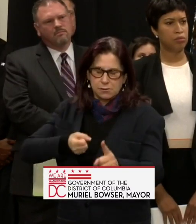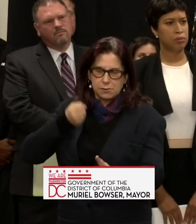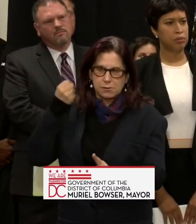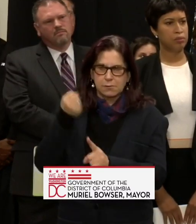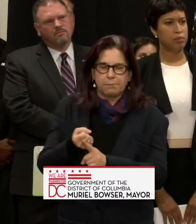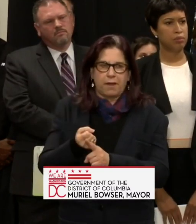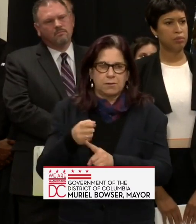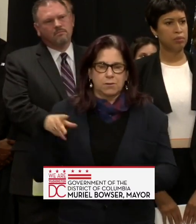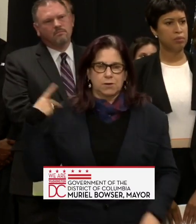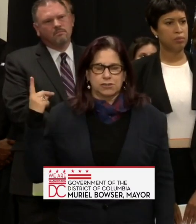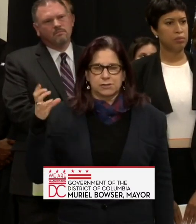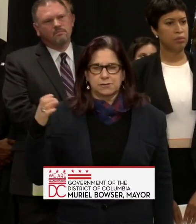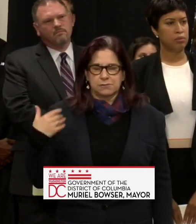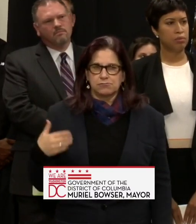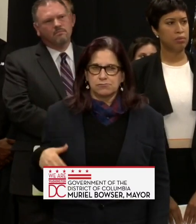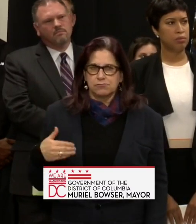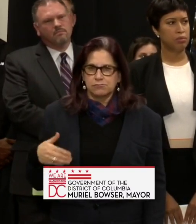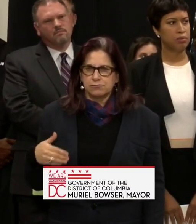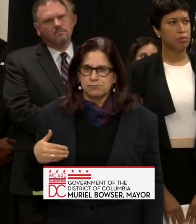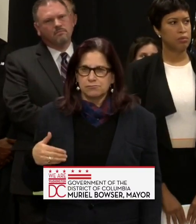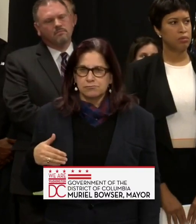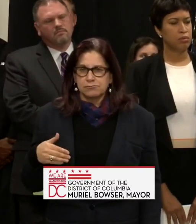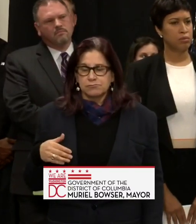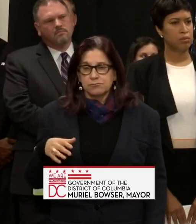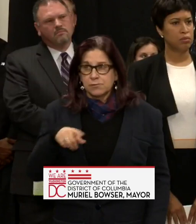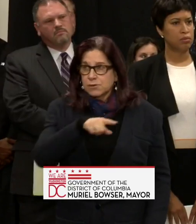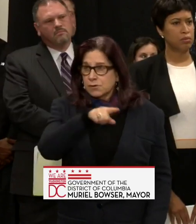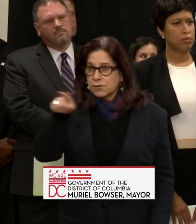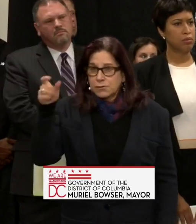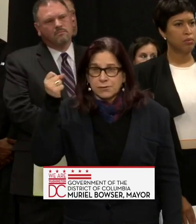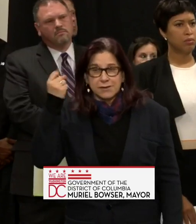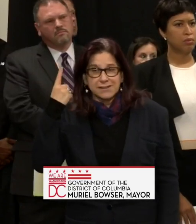INAUGURAL SCHEDULE, ROAD CLOSURES, PROHIBITED ITEMS, CITY